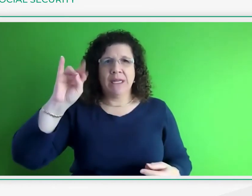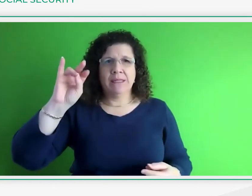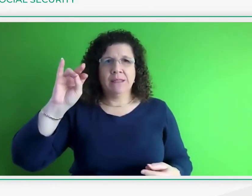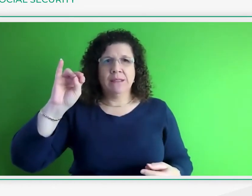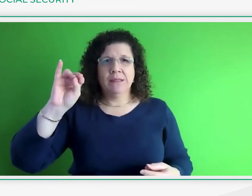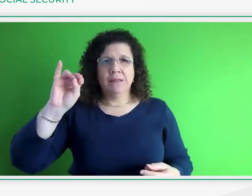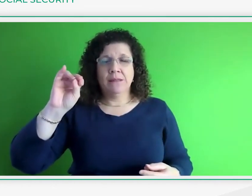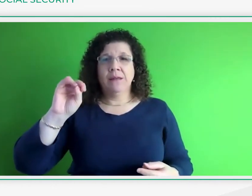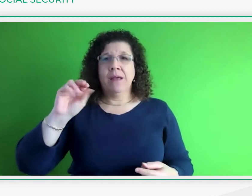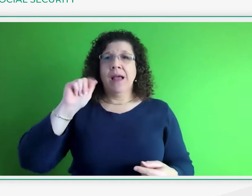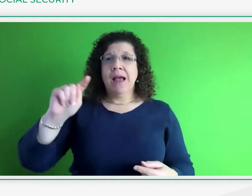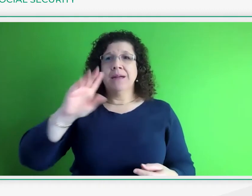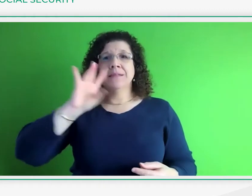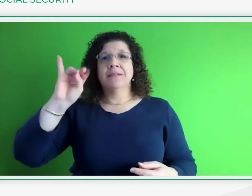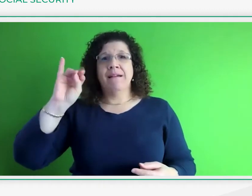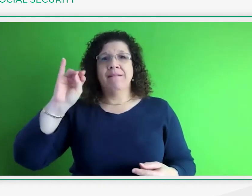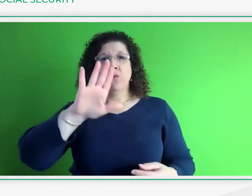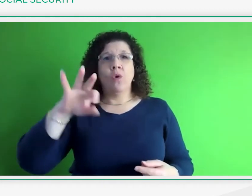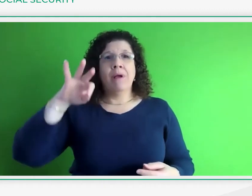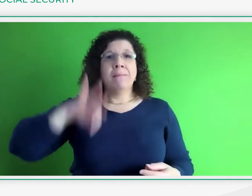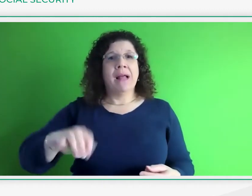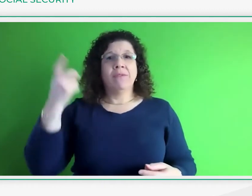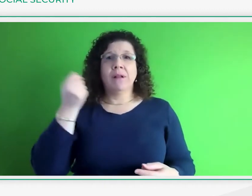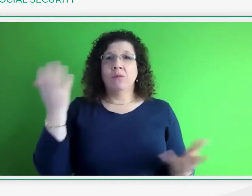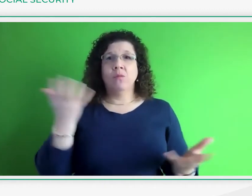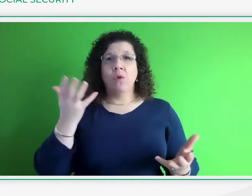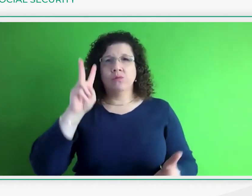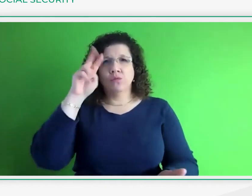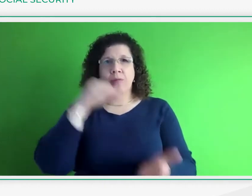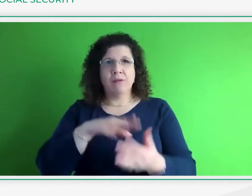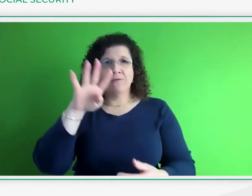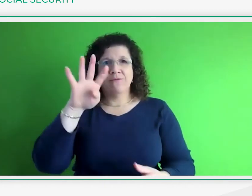And you want to wait until 70 years old and do late benefits.